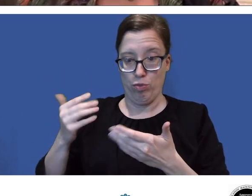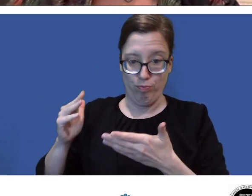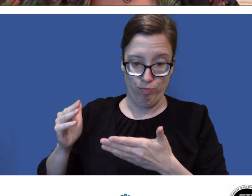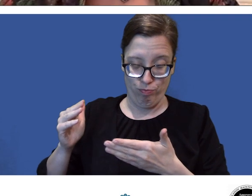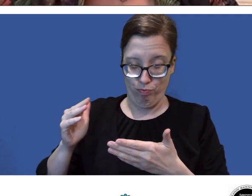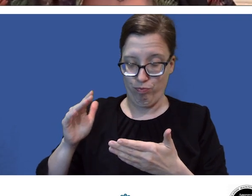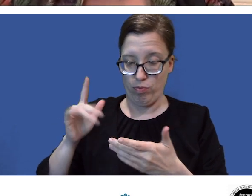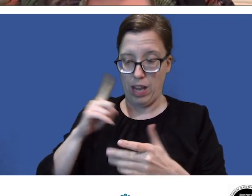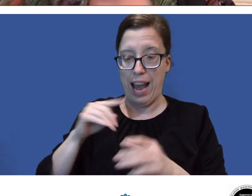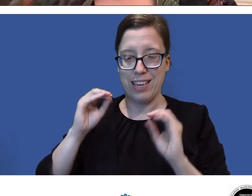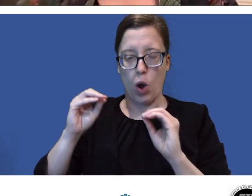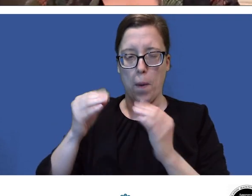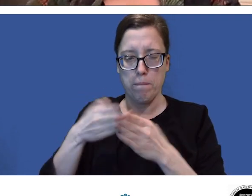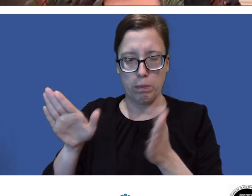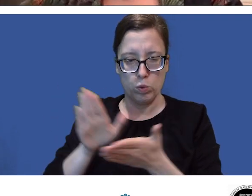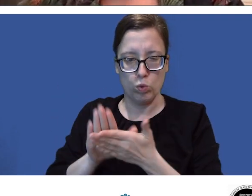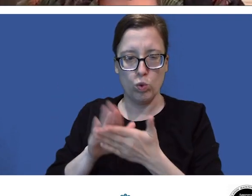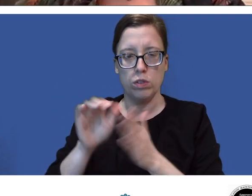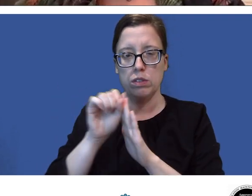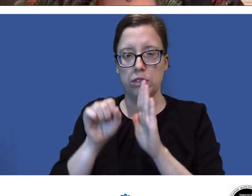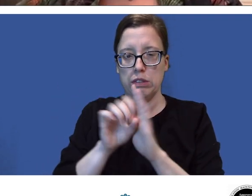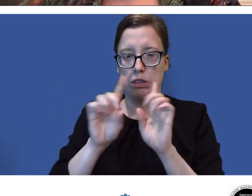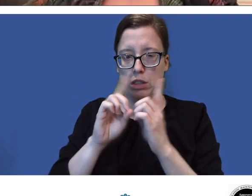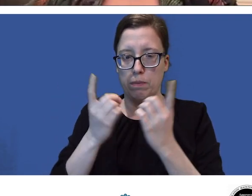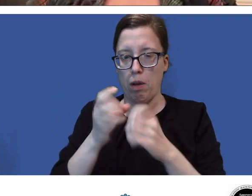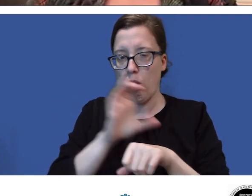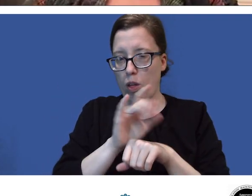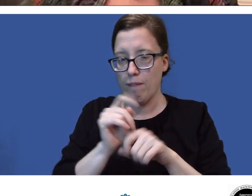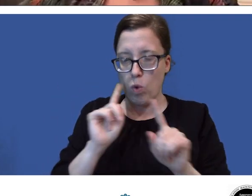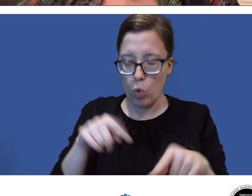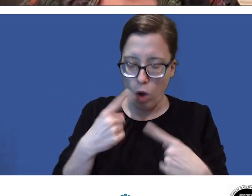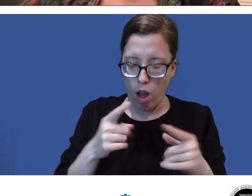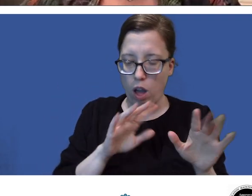taught in public schools for a long time, was a State Department consultant for a while.